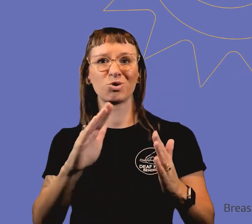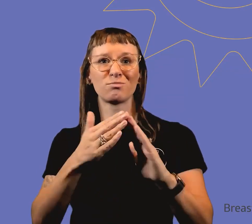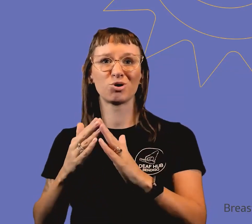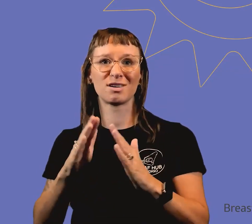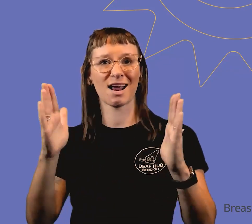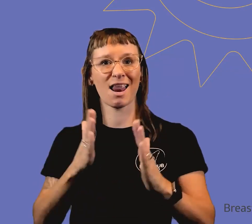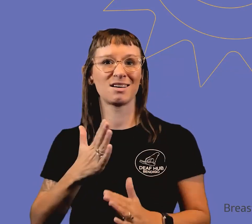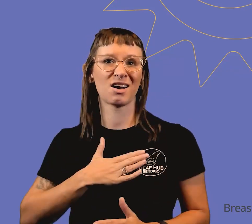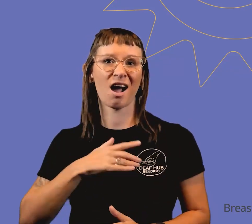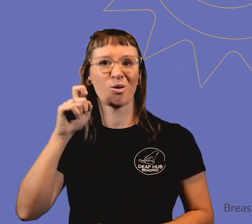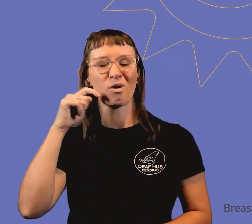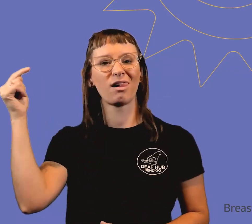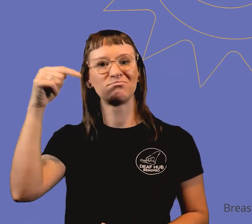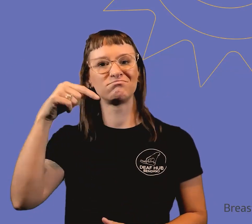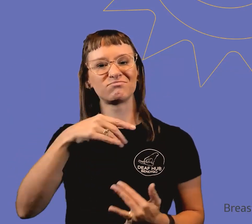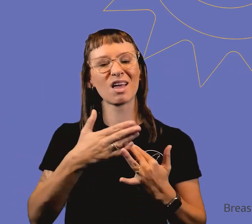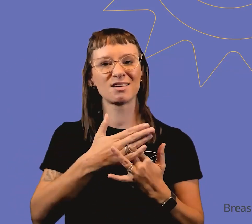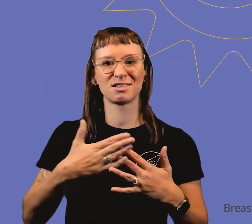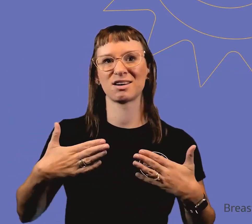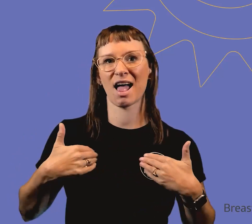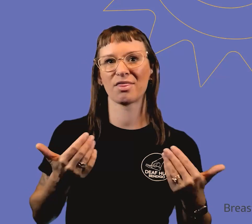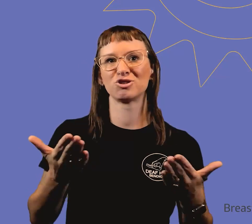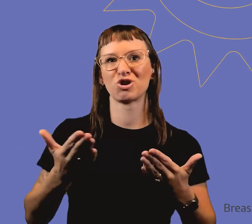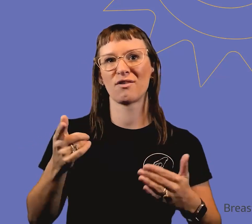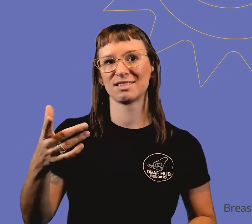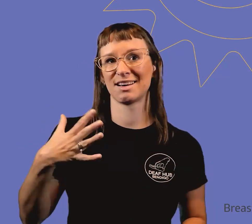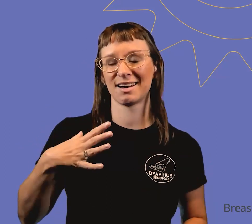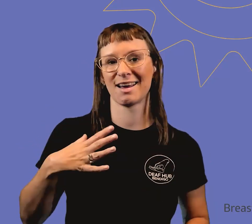are less likely to access the health services they need, when they need them.